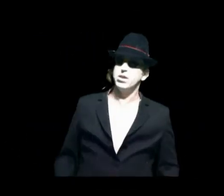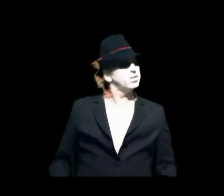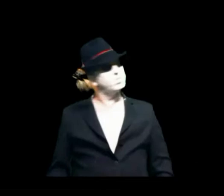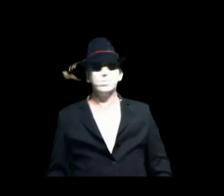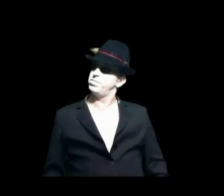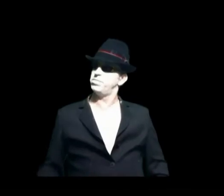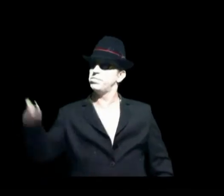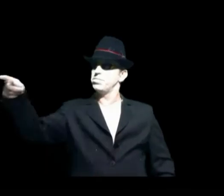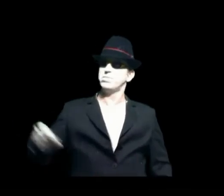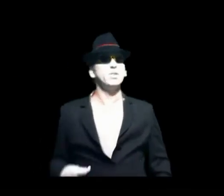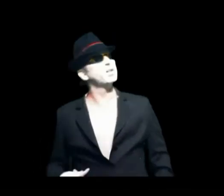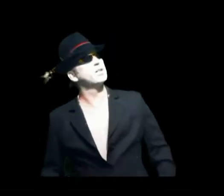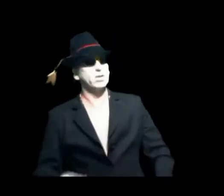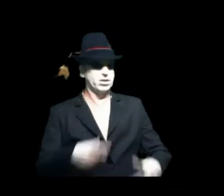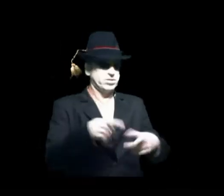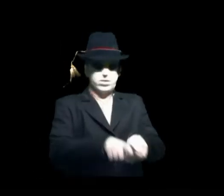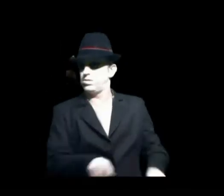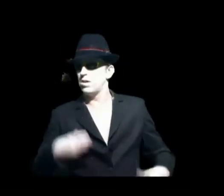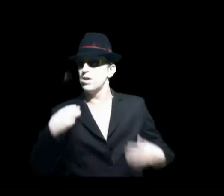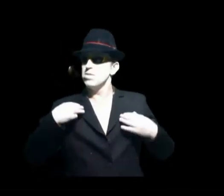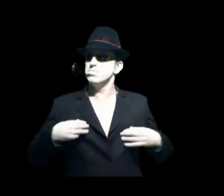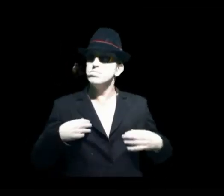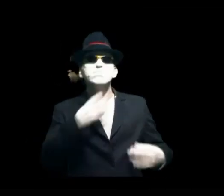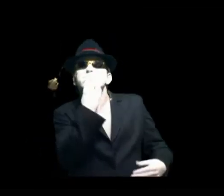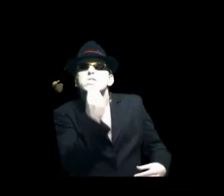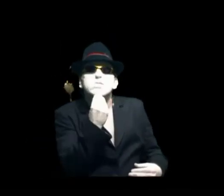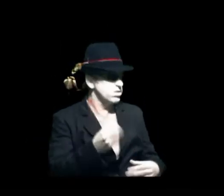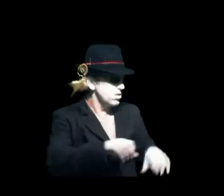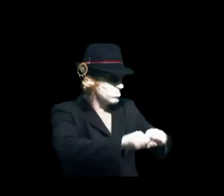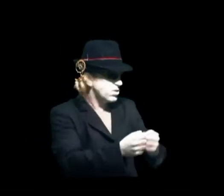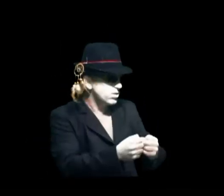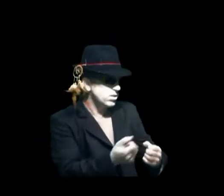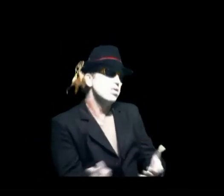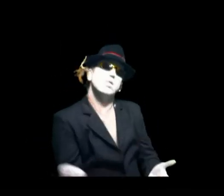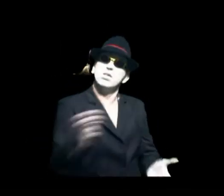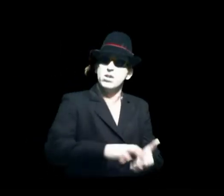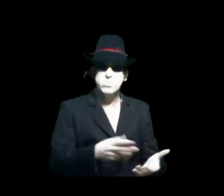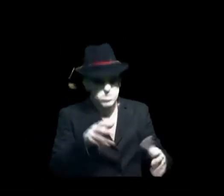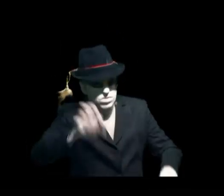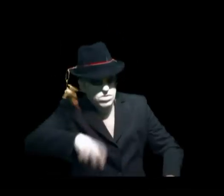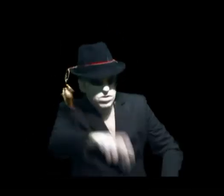You kidding me right? cos thats some breaking both of a mans legs then telling him to get up and walk shit